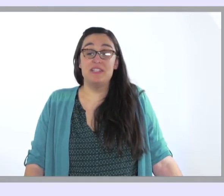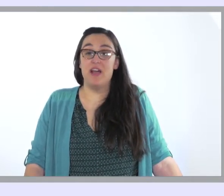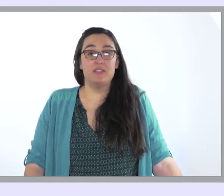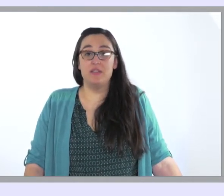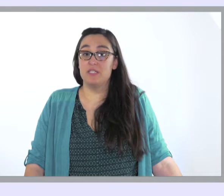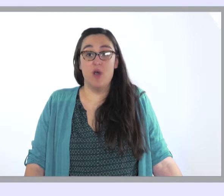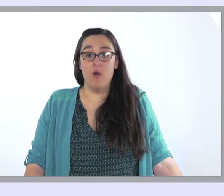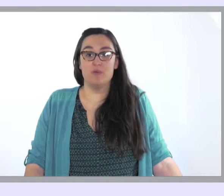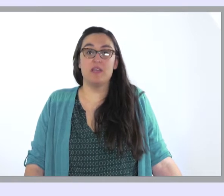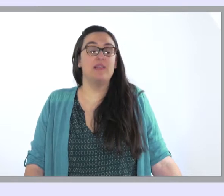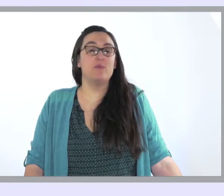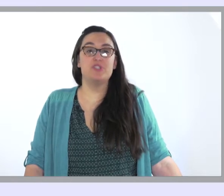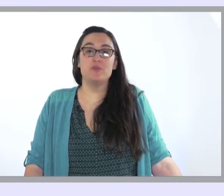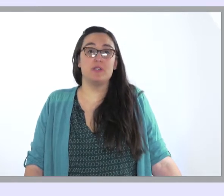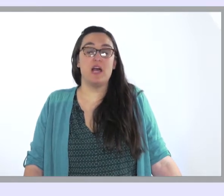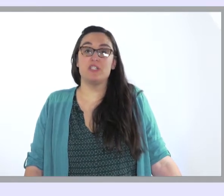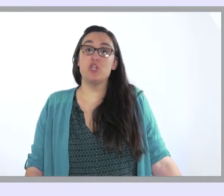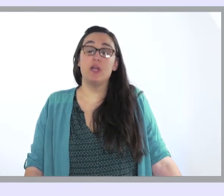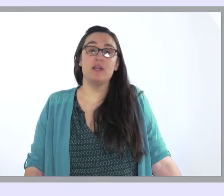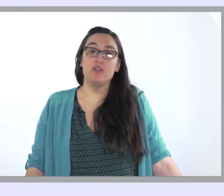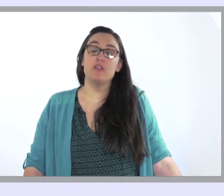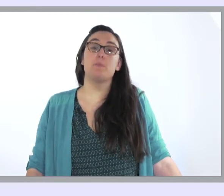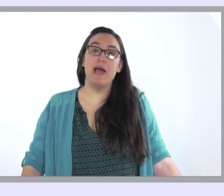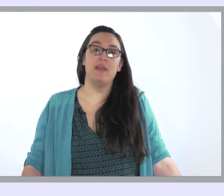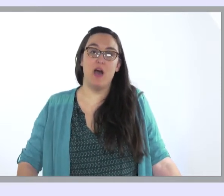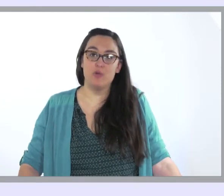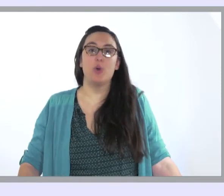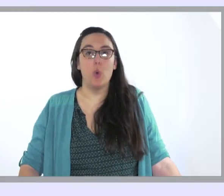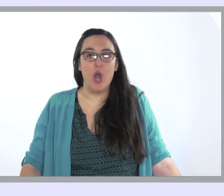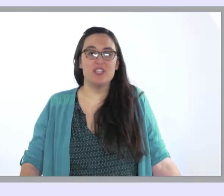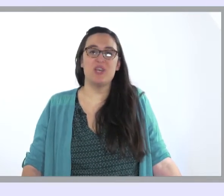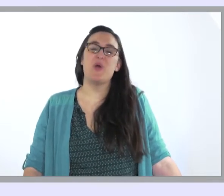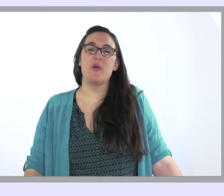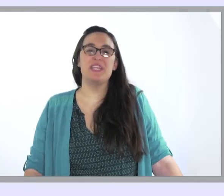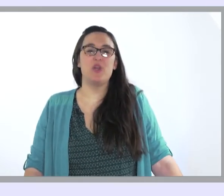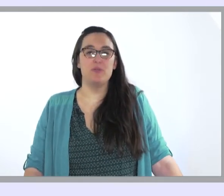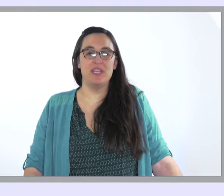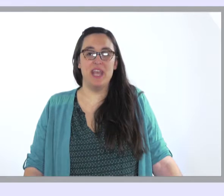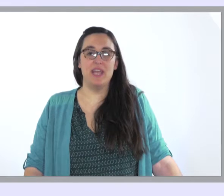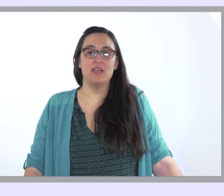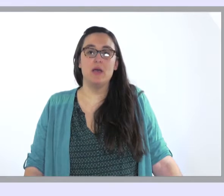The answer is no. Sign language users are not spelling out words when they communicate.